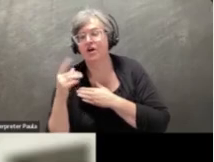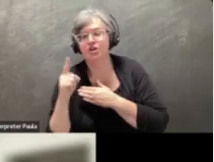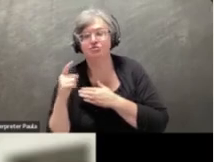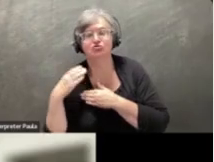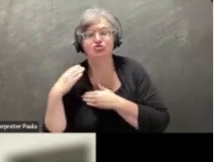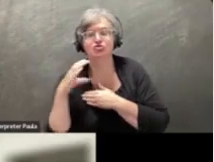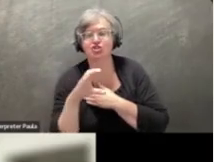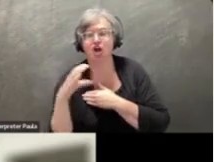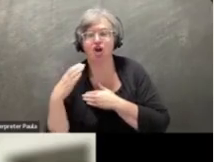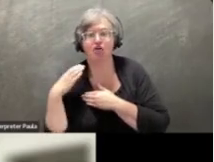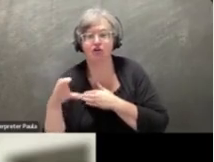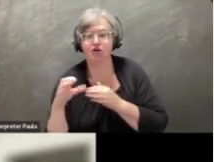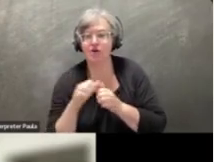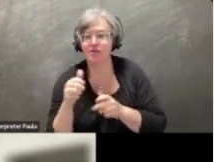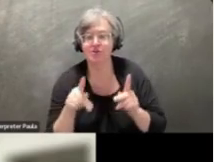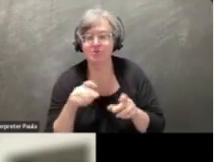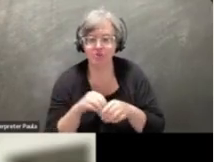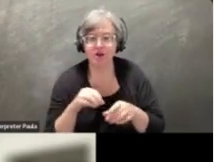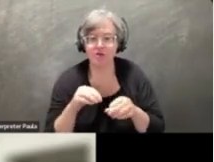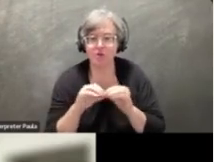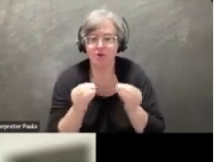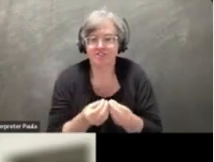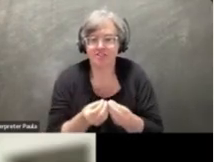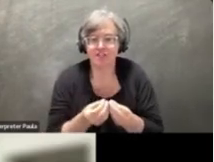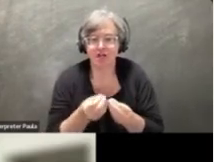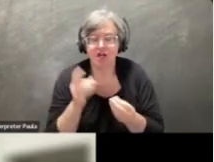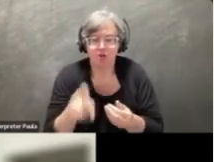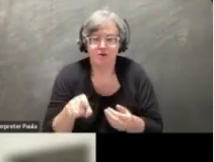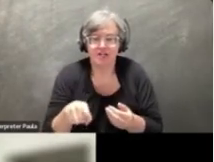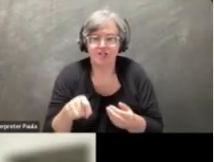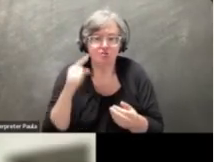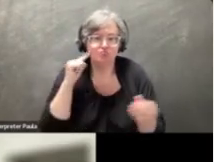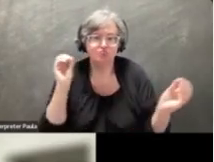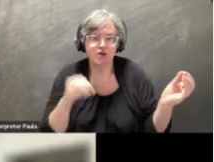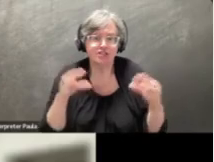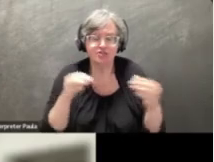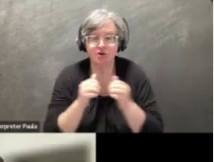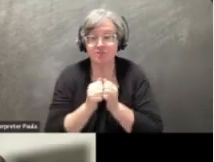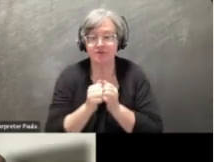the organization to think about. Let's brainstorm this together, because typically, people who